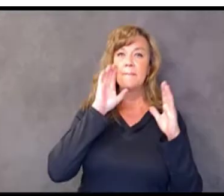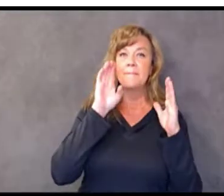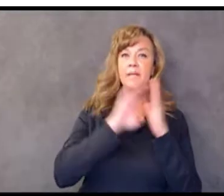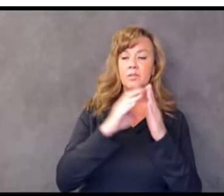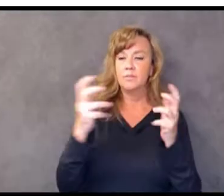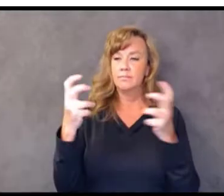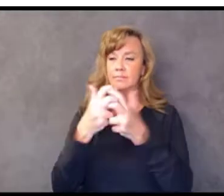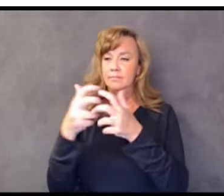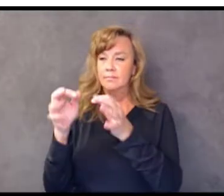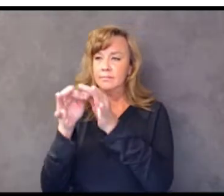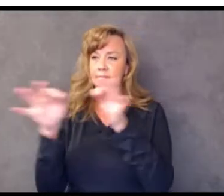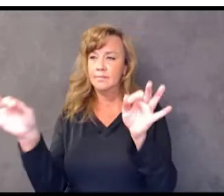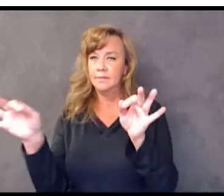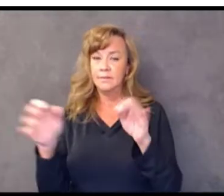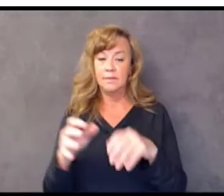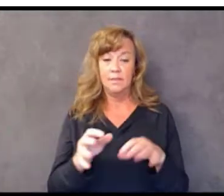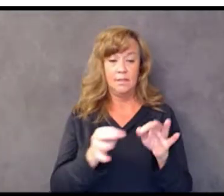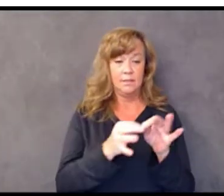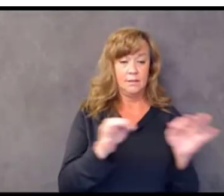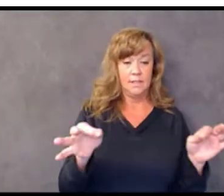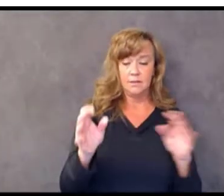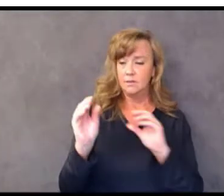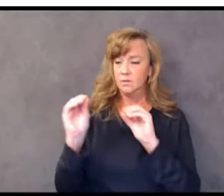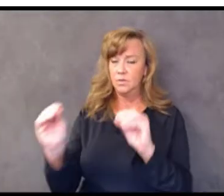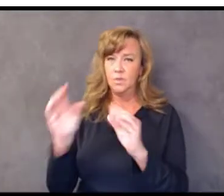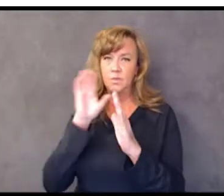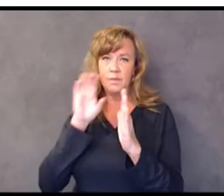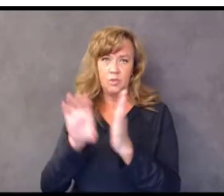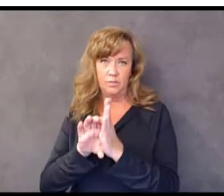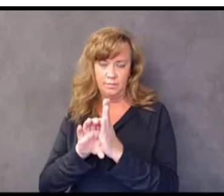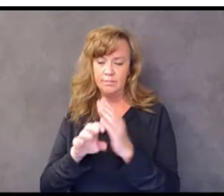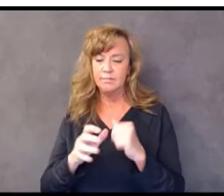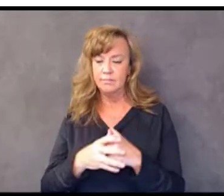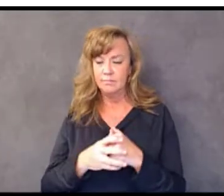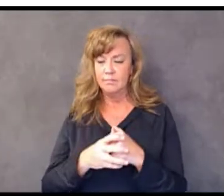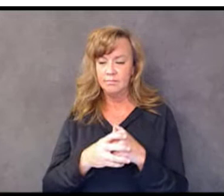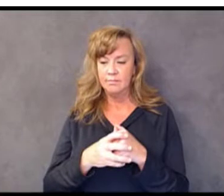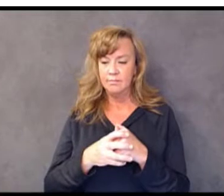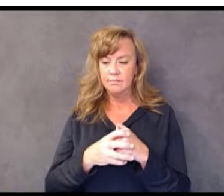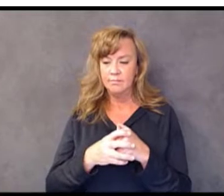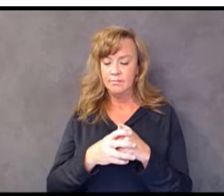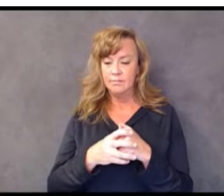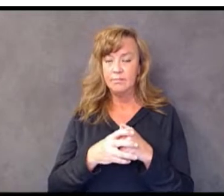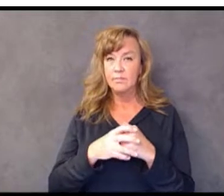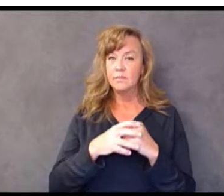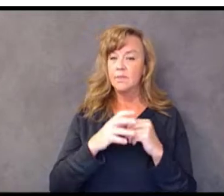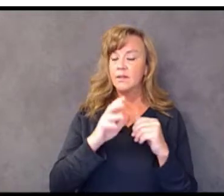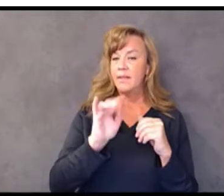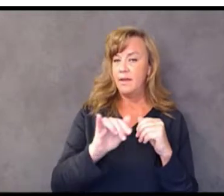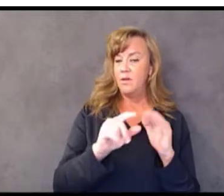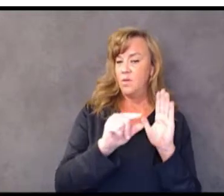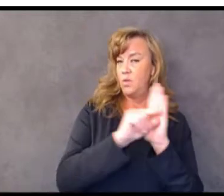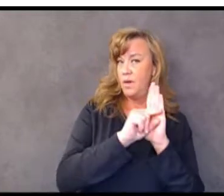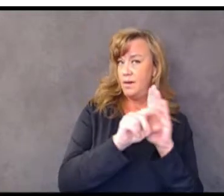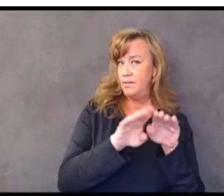pictures. Testing is based on both enrolled grade level and ability level within the assessment.